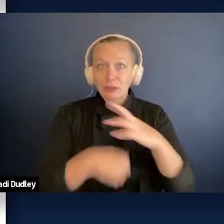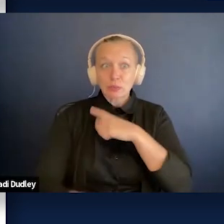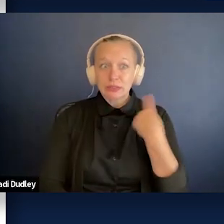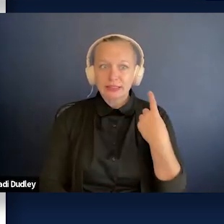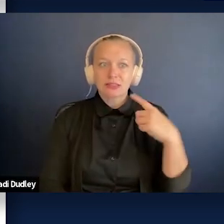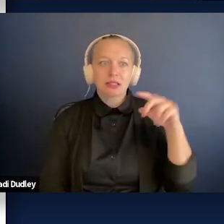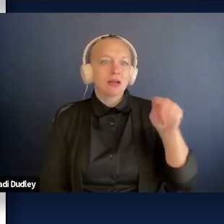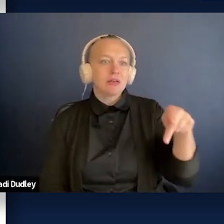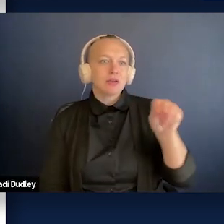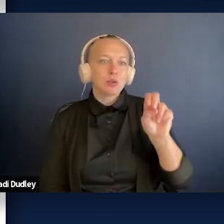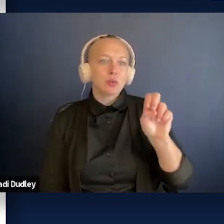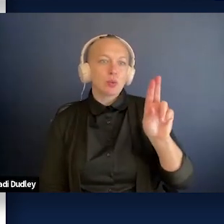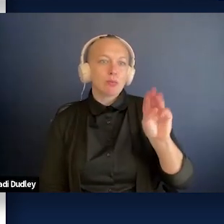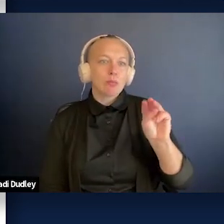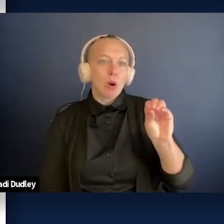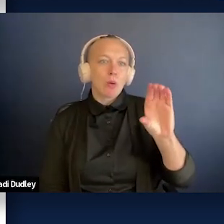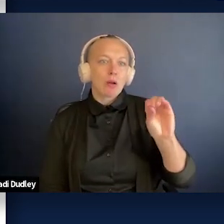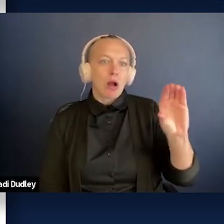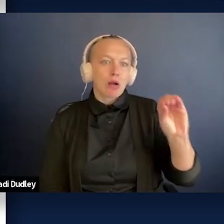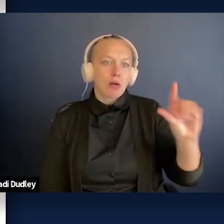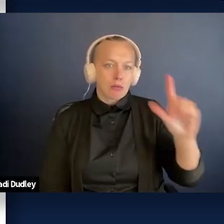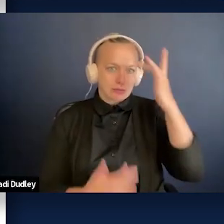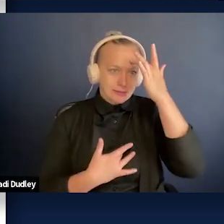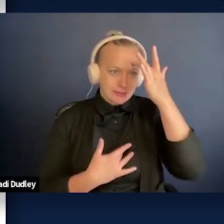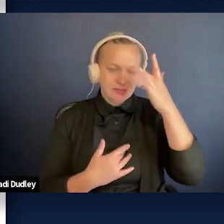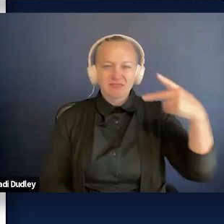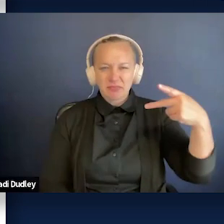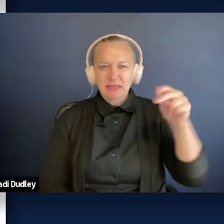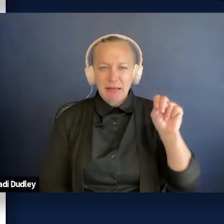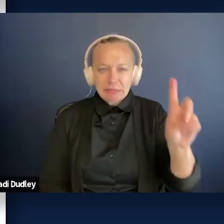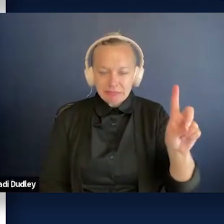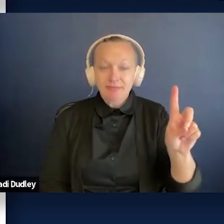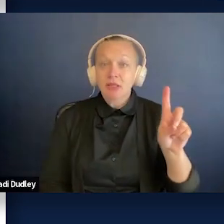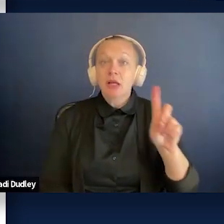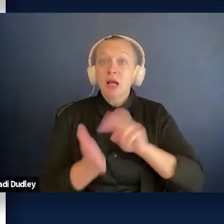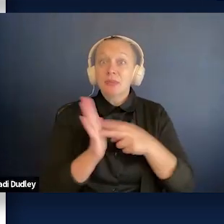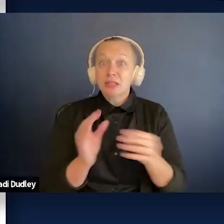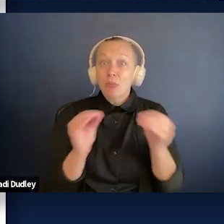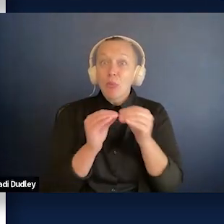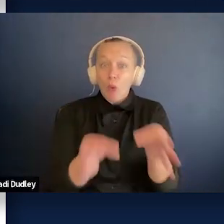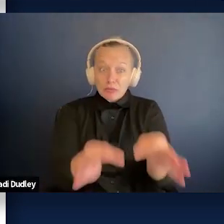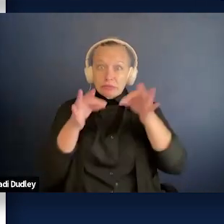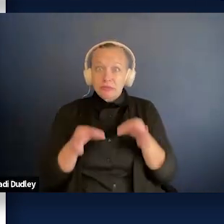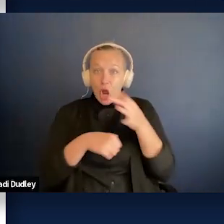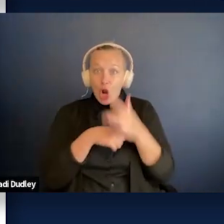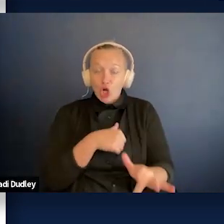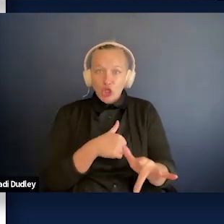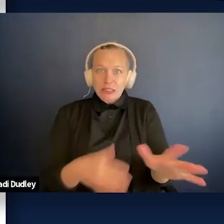So people with cerebral palsy may have a greater risk of developing pneumococcal disease earlier in the lifespan than the general population.